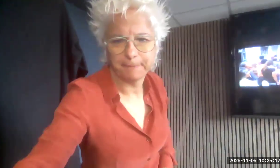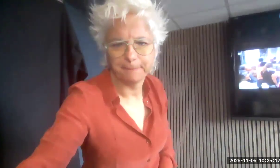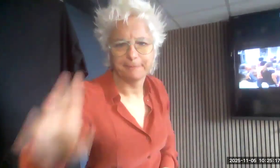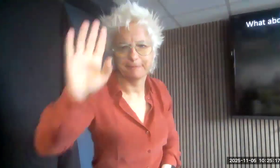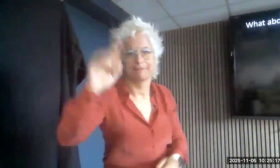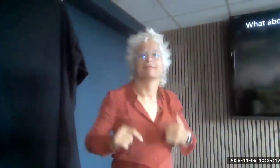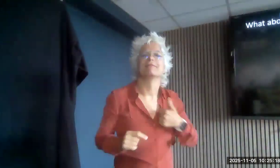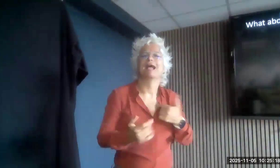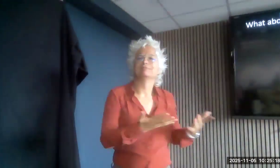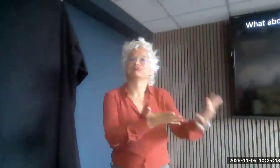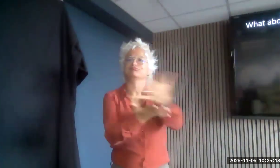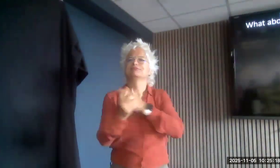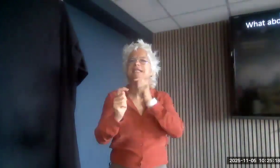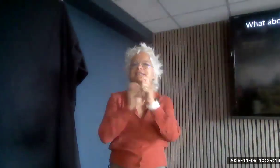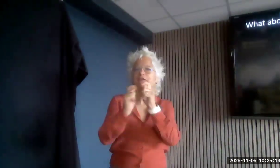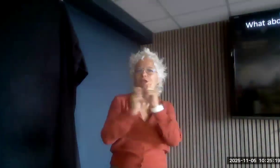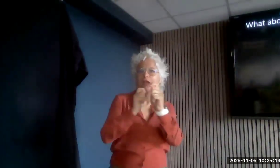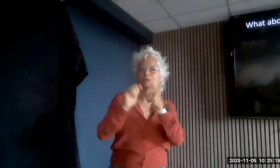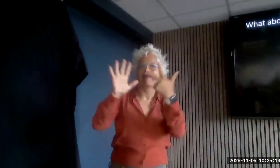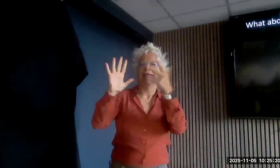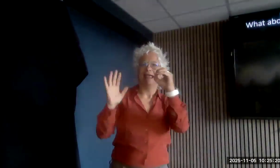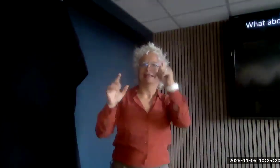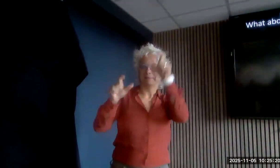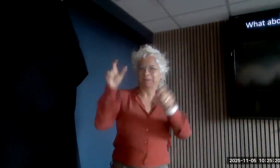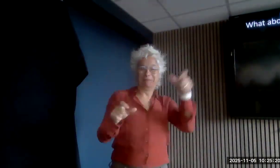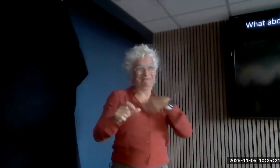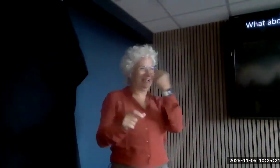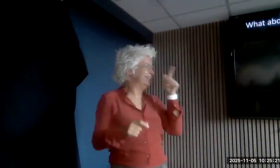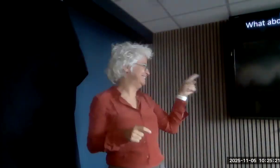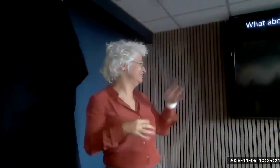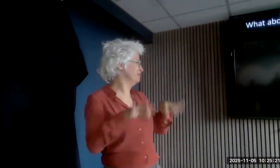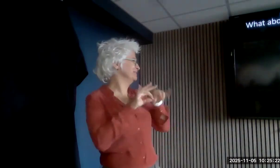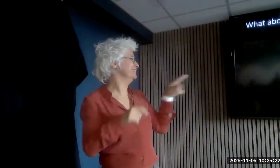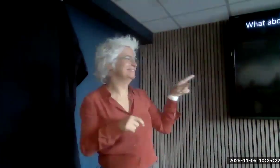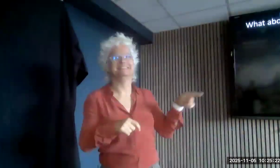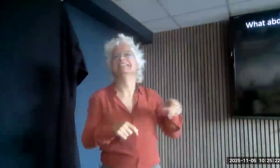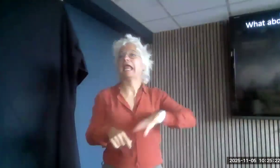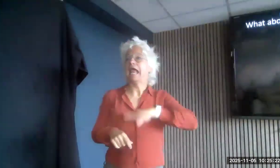Sorry, if I just back up a little bit, there so I talk about my research, I conducted eighty interviews.